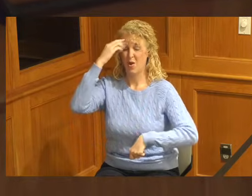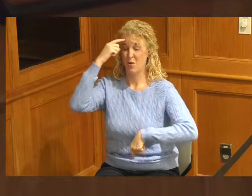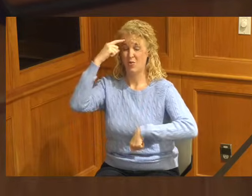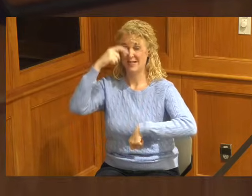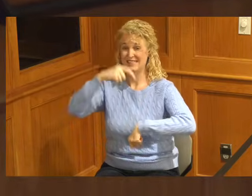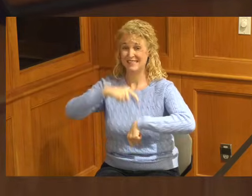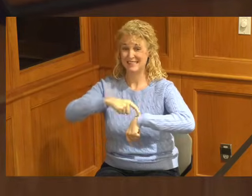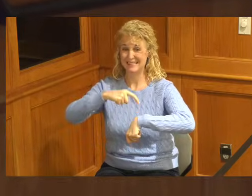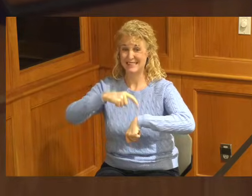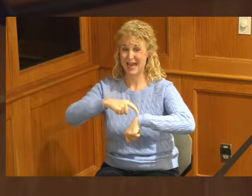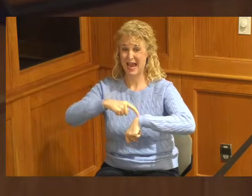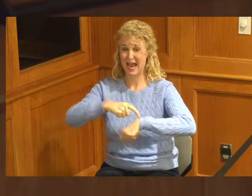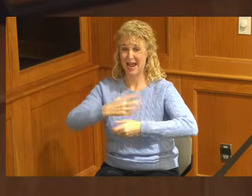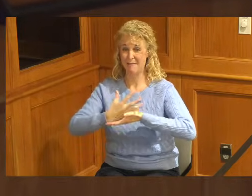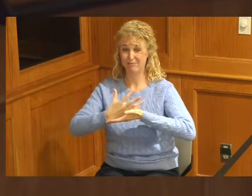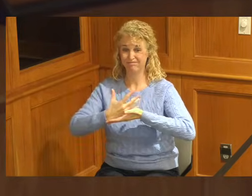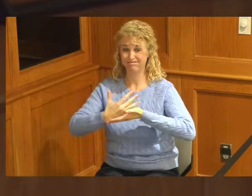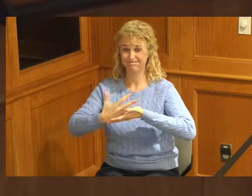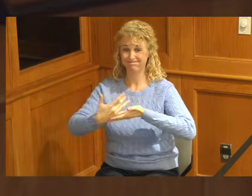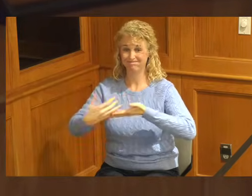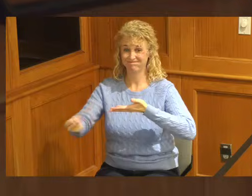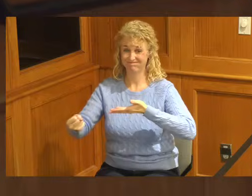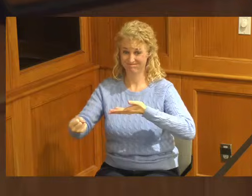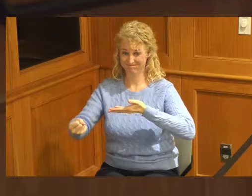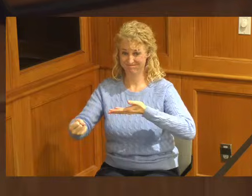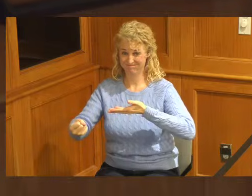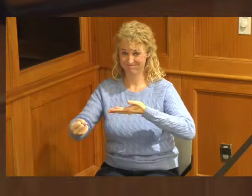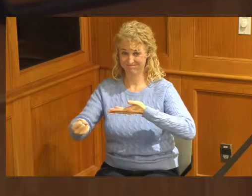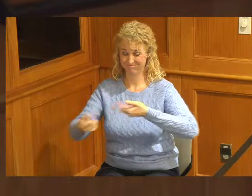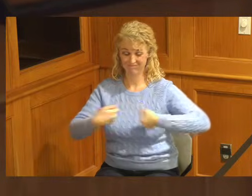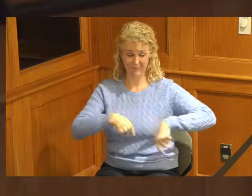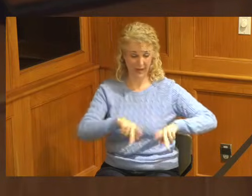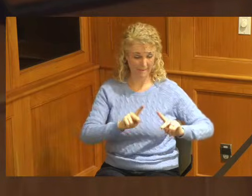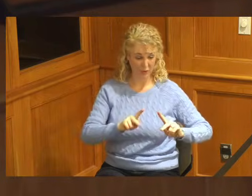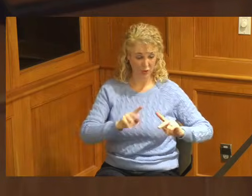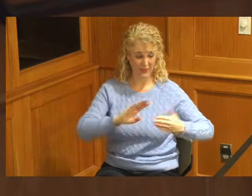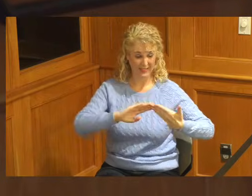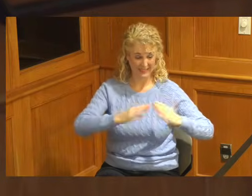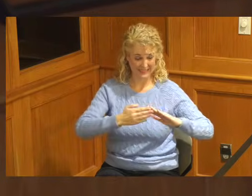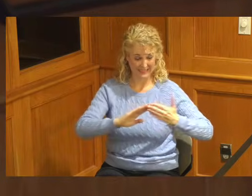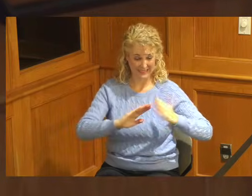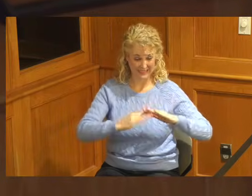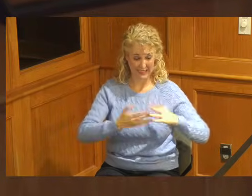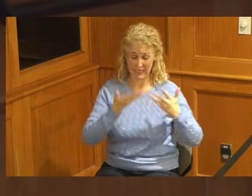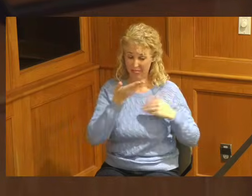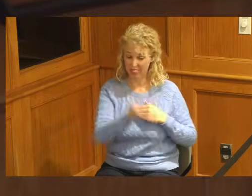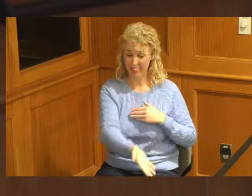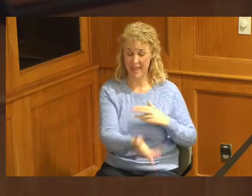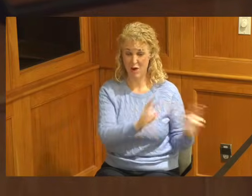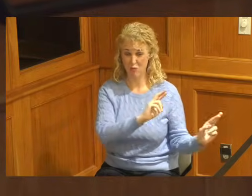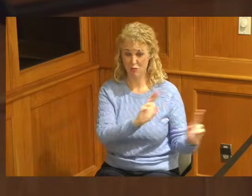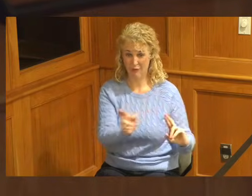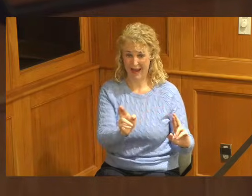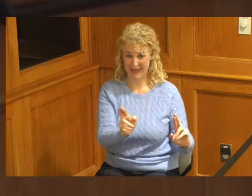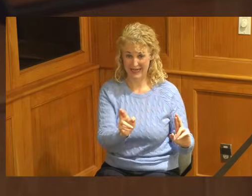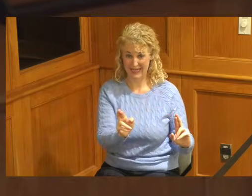So and and because there's opportunity in the city that that's there but we have said please